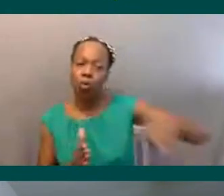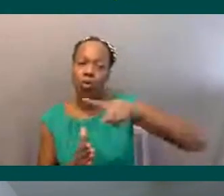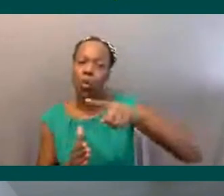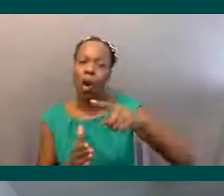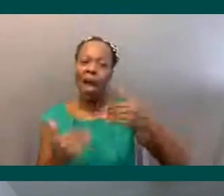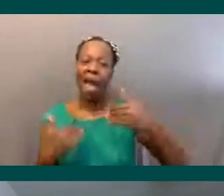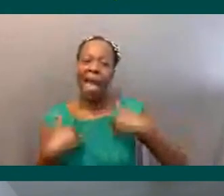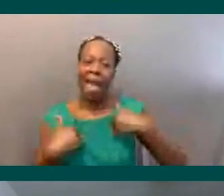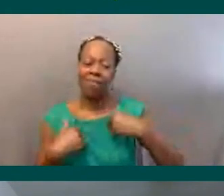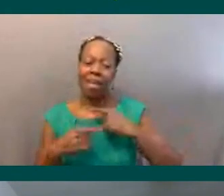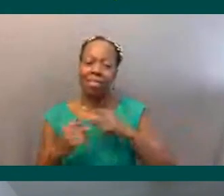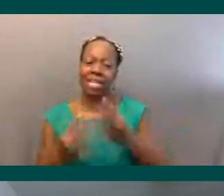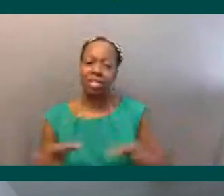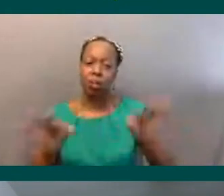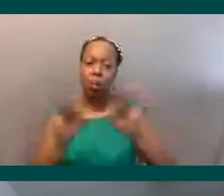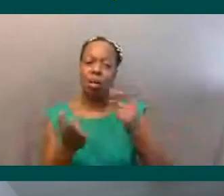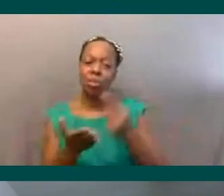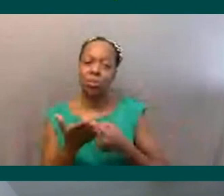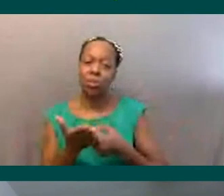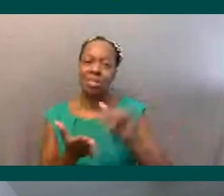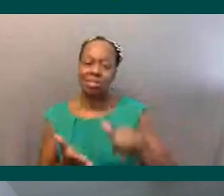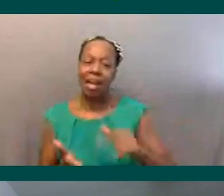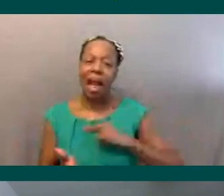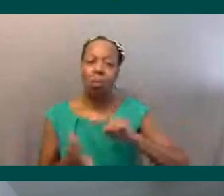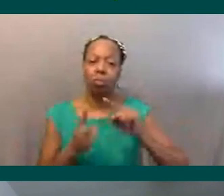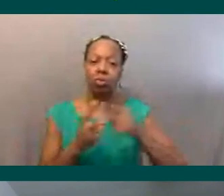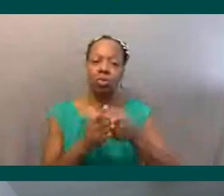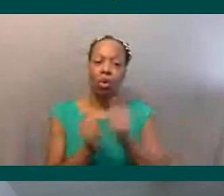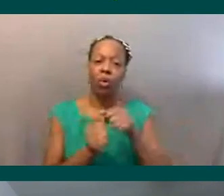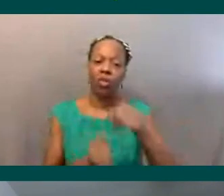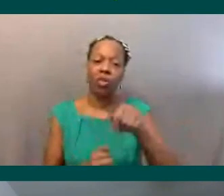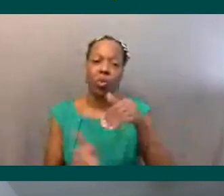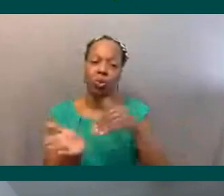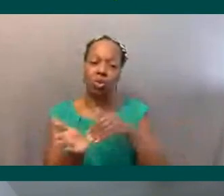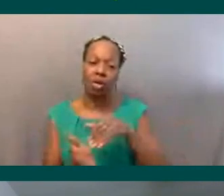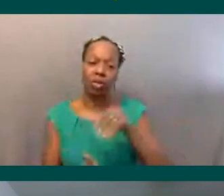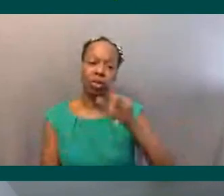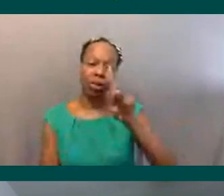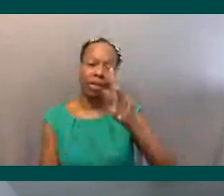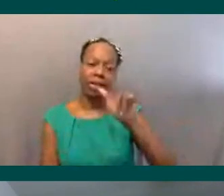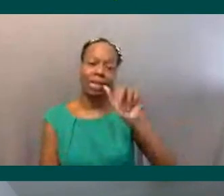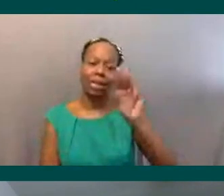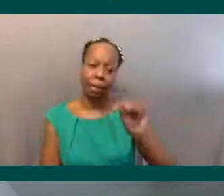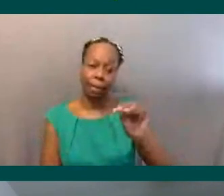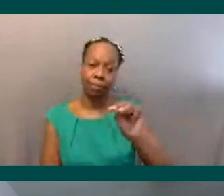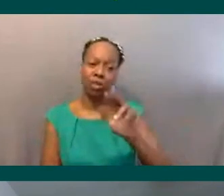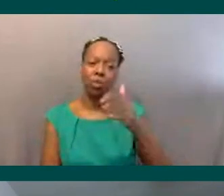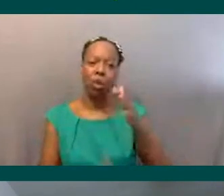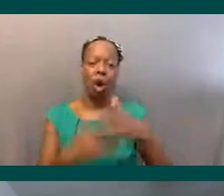So I'll start with you, Dr. Kim, and you mentioned that you are physiatrist, and many people listening who actually don't know